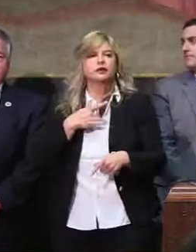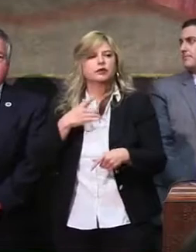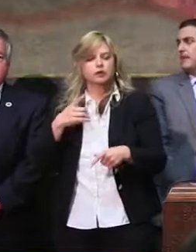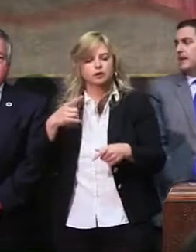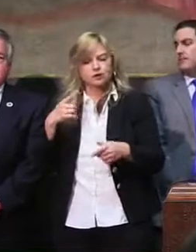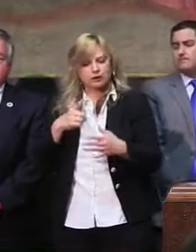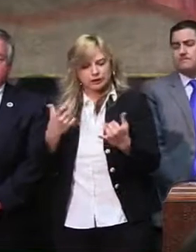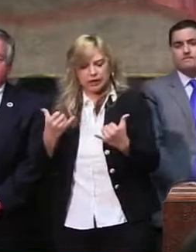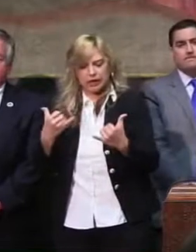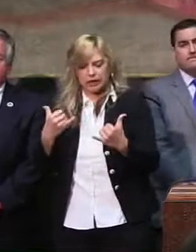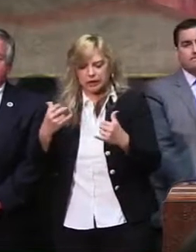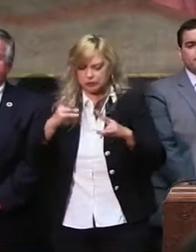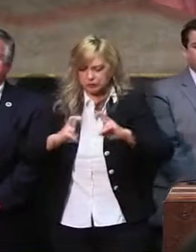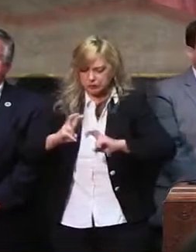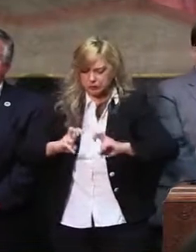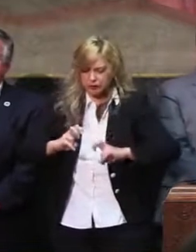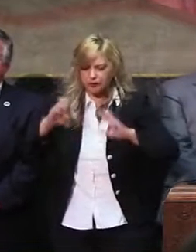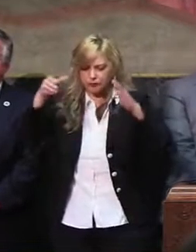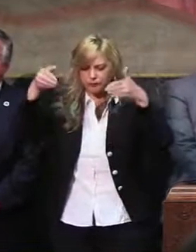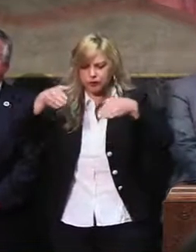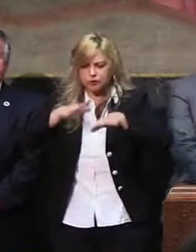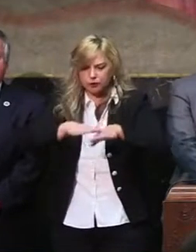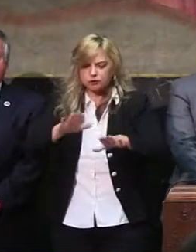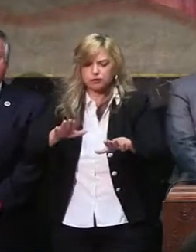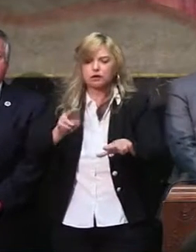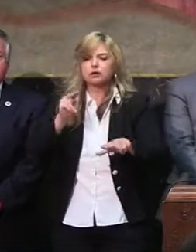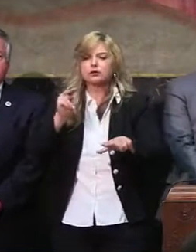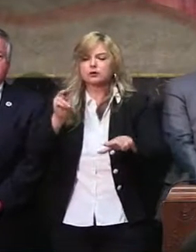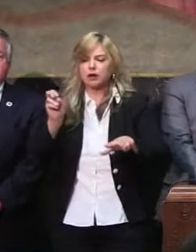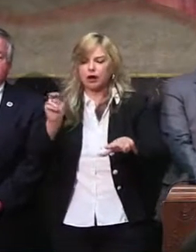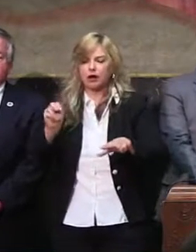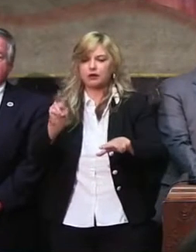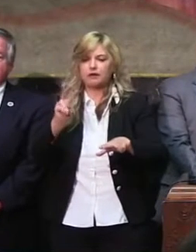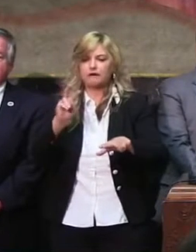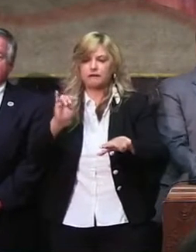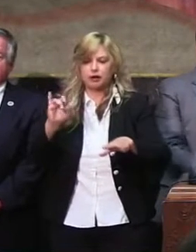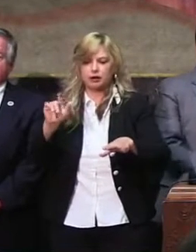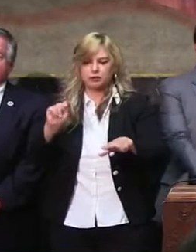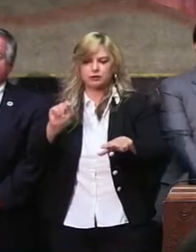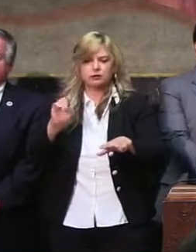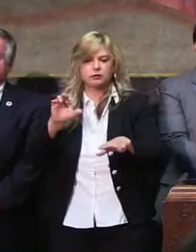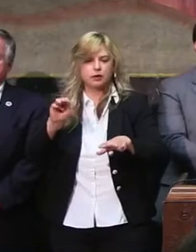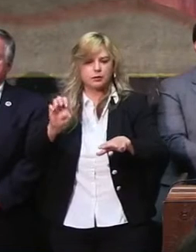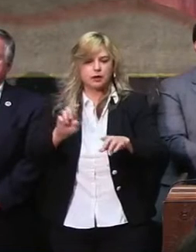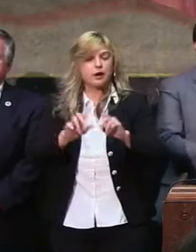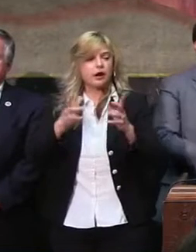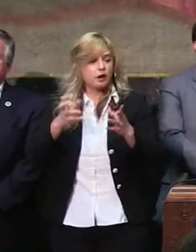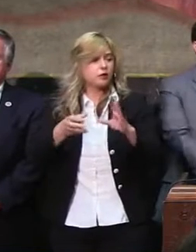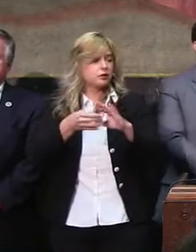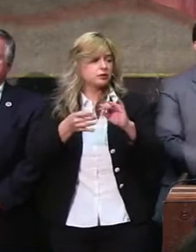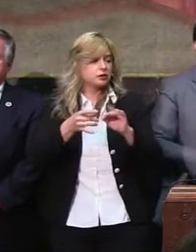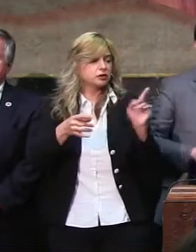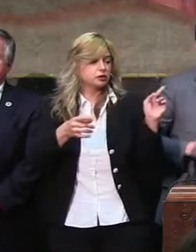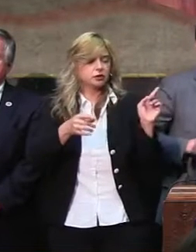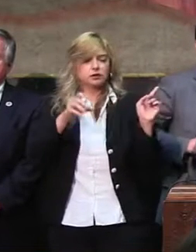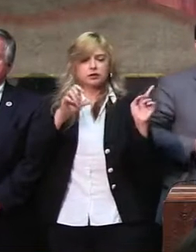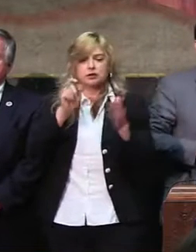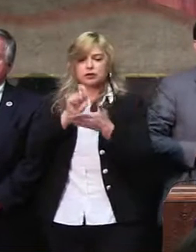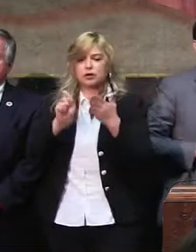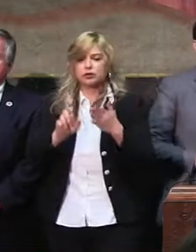now is focus on nonviolent crime but I do want to mention the exception that Secretary Leblanc mentioned just a moment ago